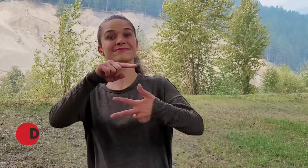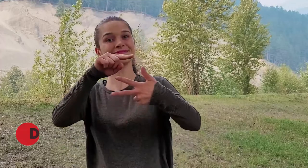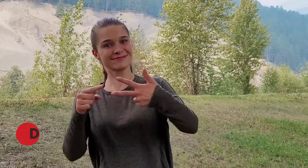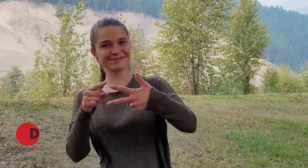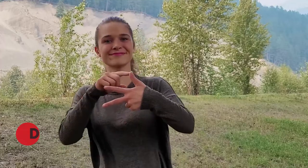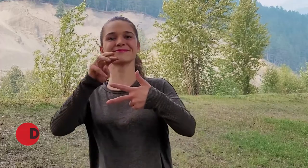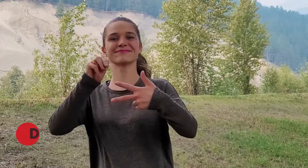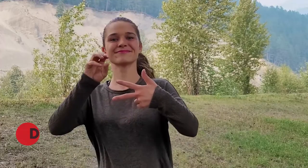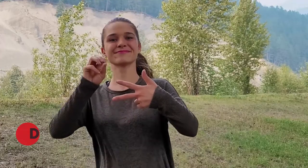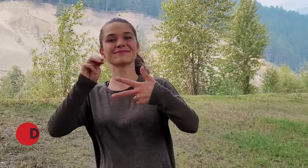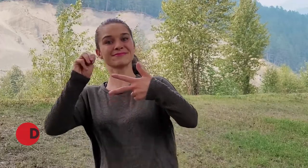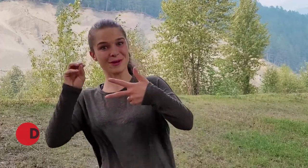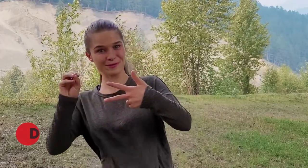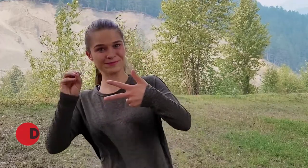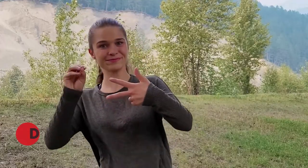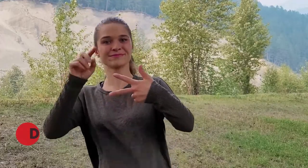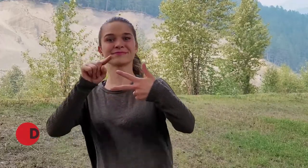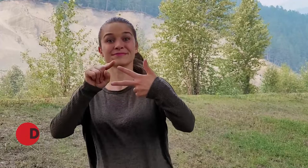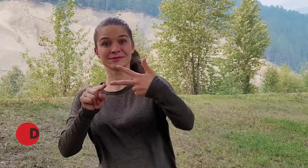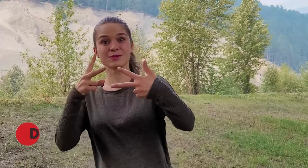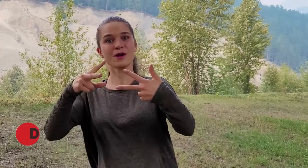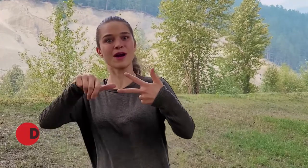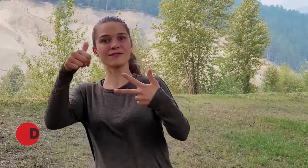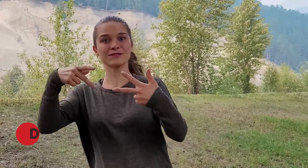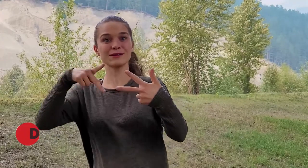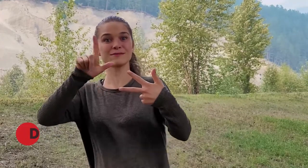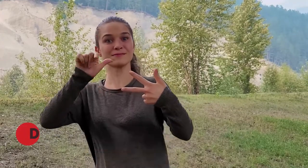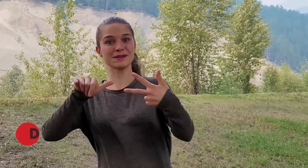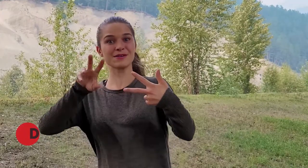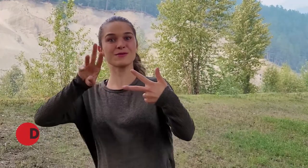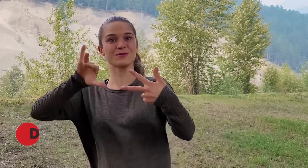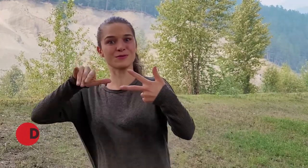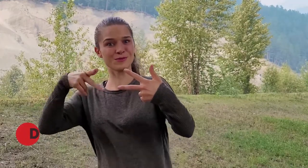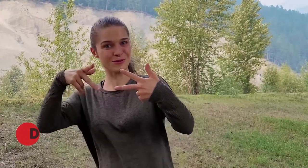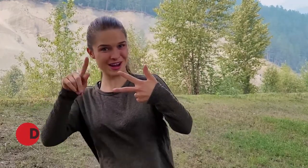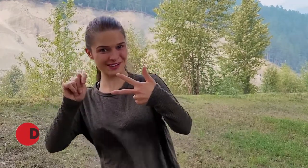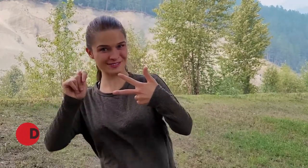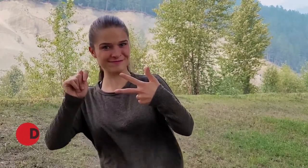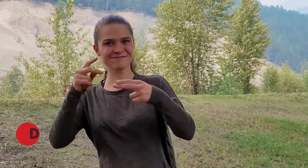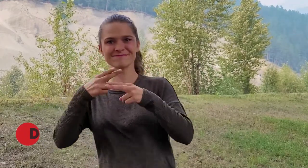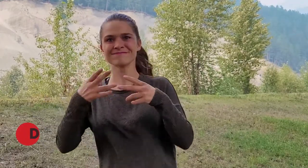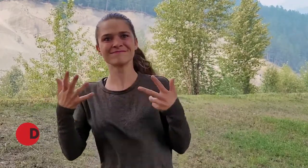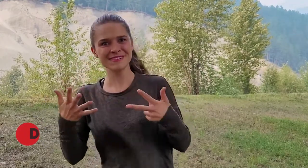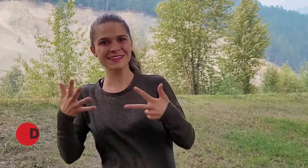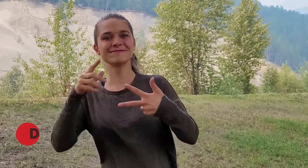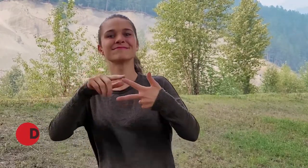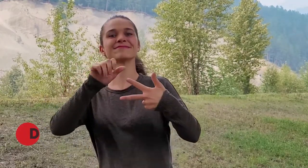[Nicole]: MoMo and two other playwrights,